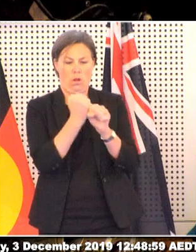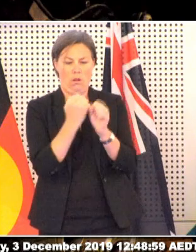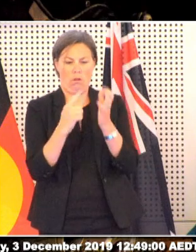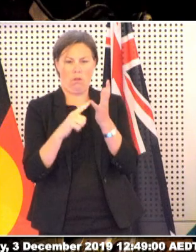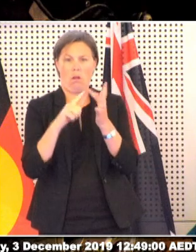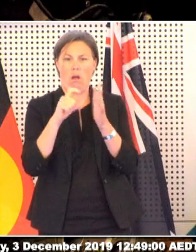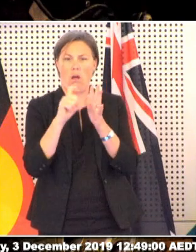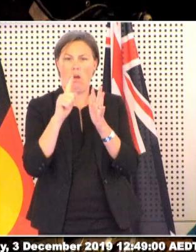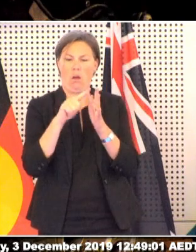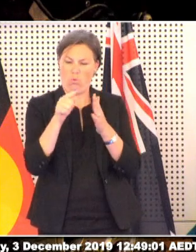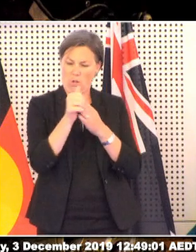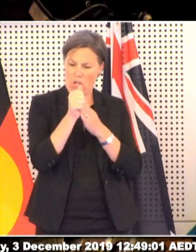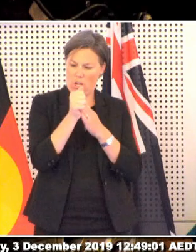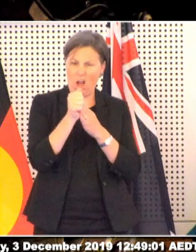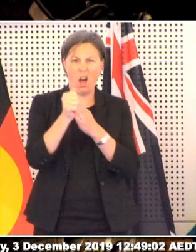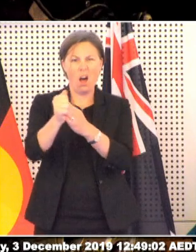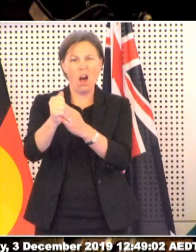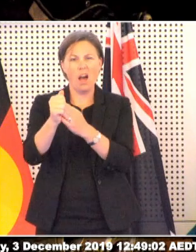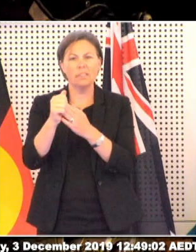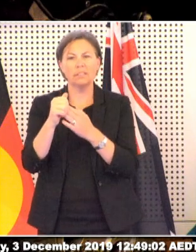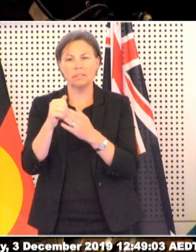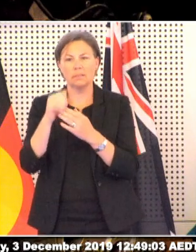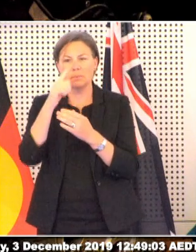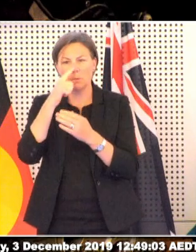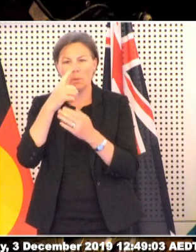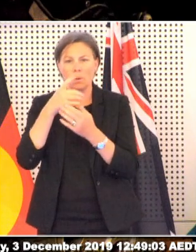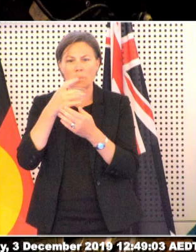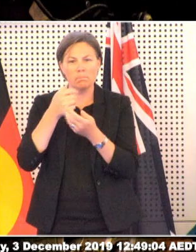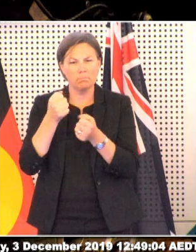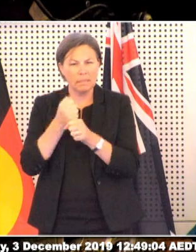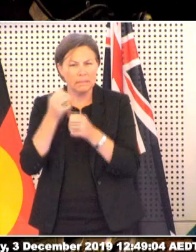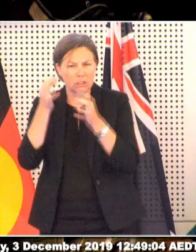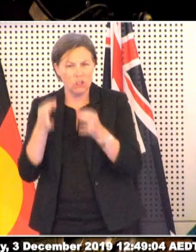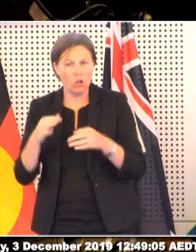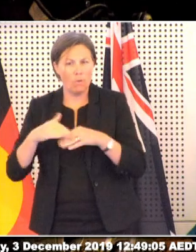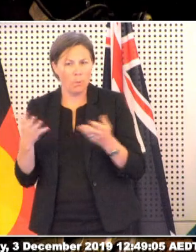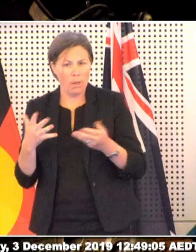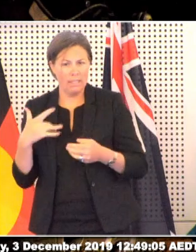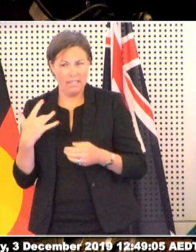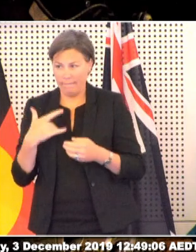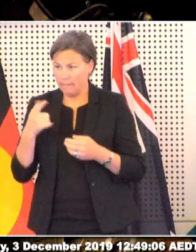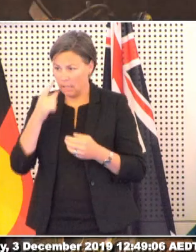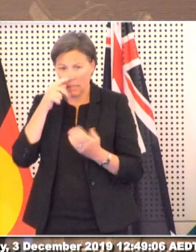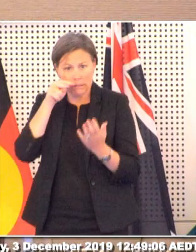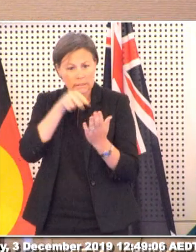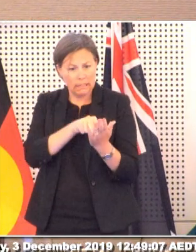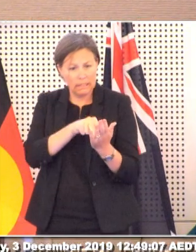Mmm. Have you got the copy of the - - - Yes. - annexures with you? Yes. It’s described as attachment 5.